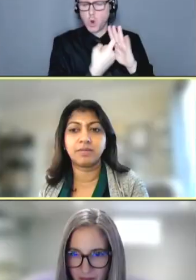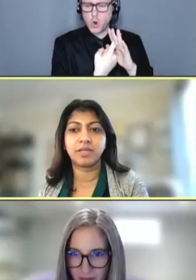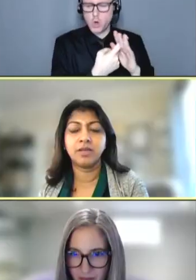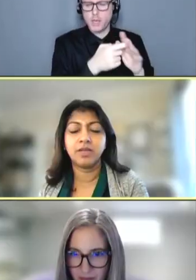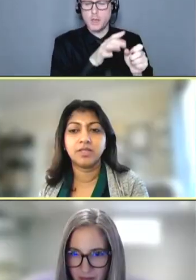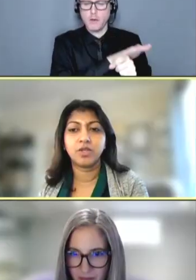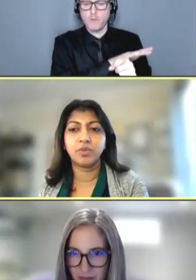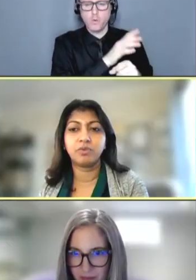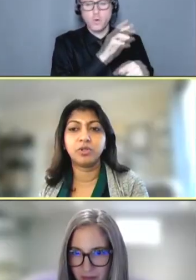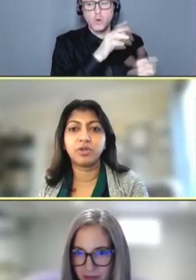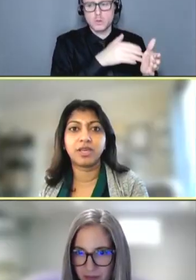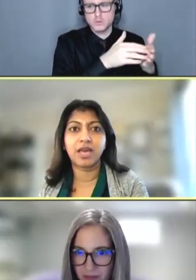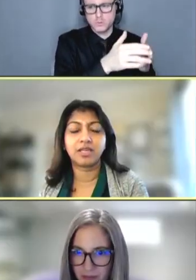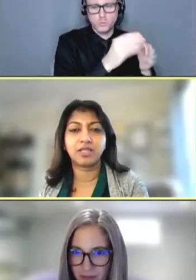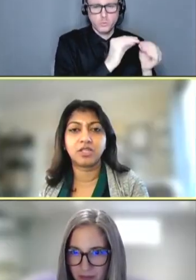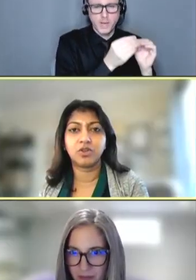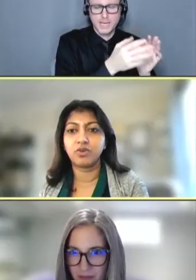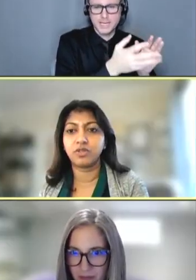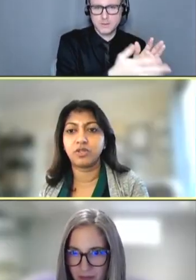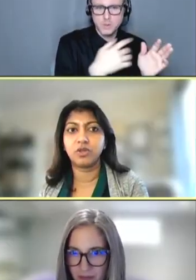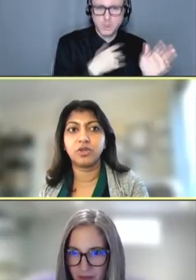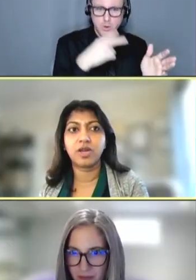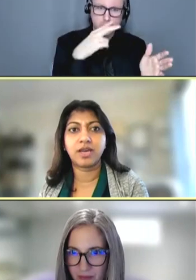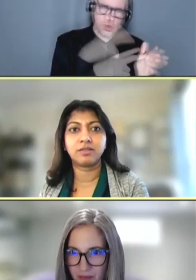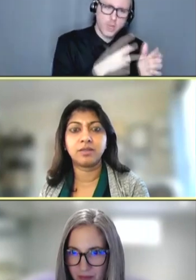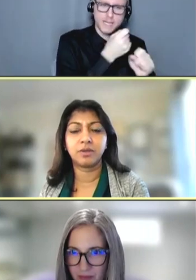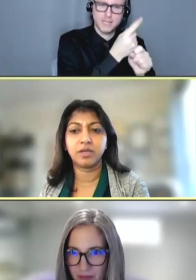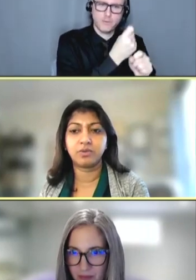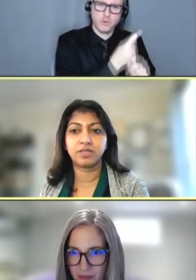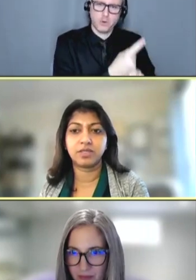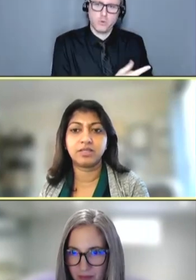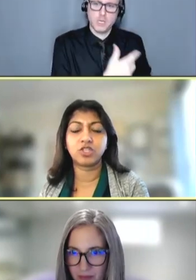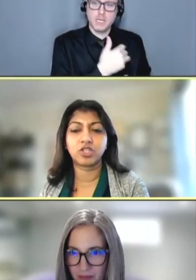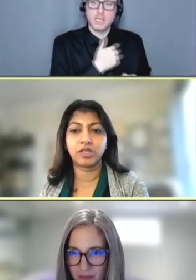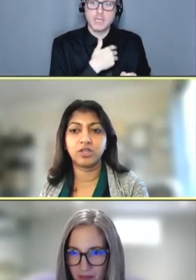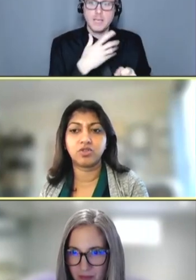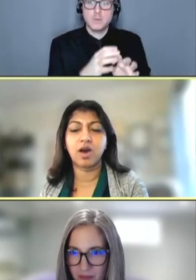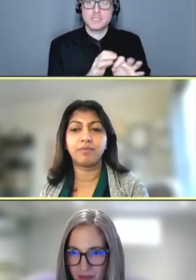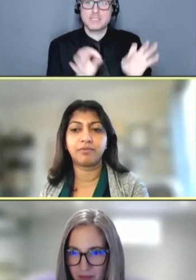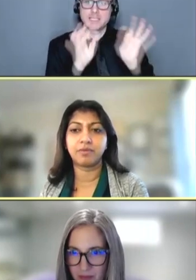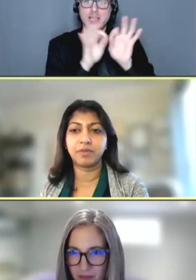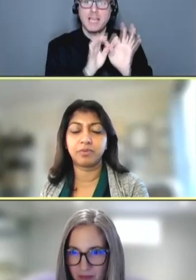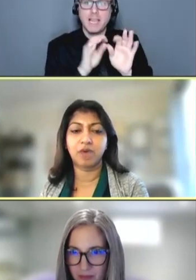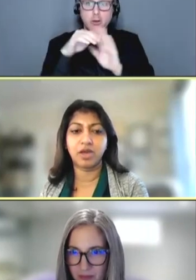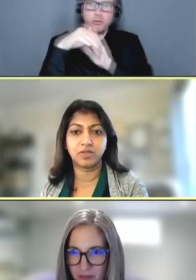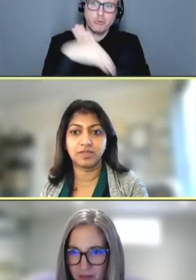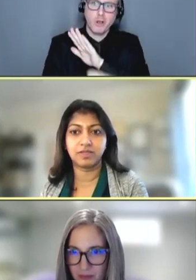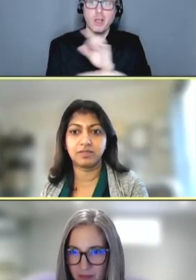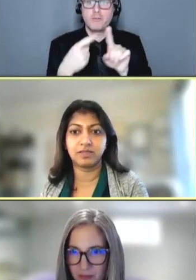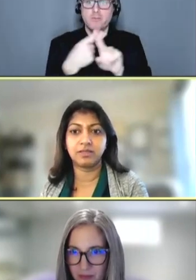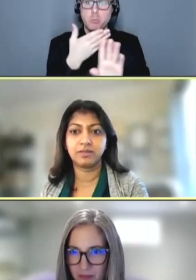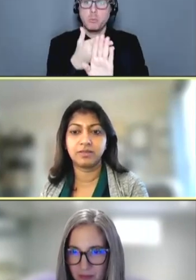I mean, so we were looking at it year over year. And so, it was essentially a drop from the prior season.